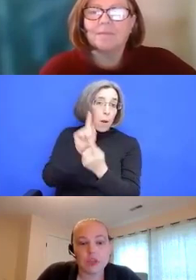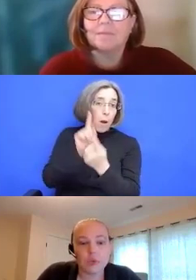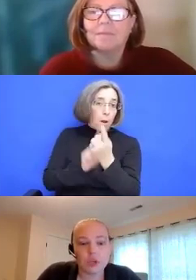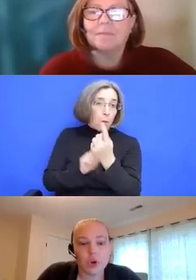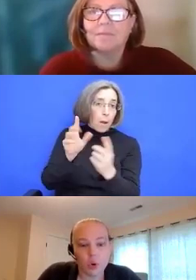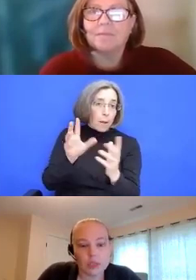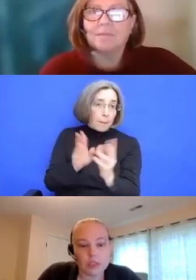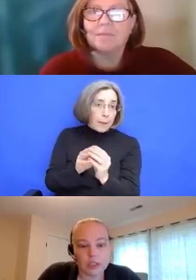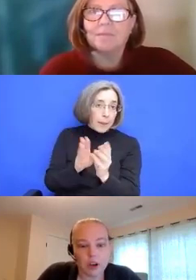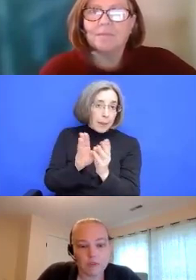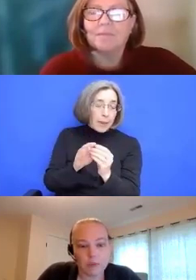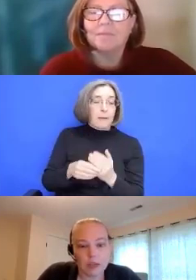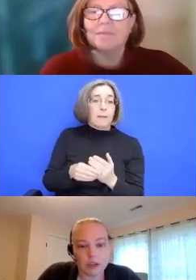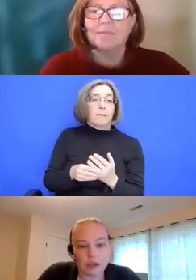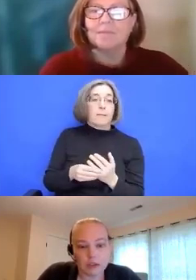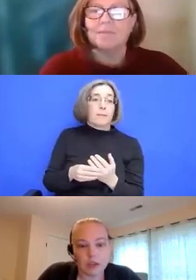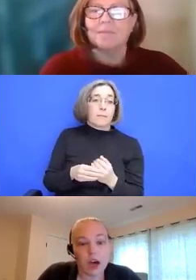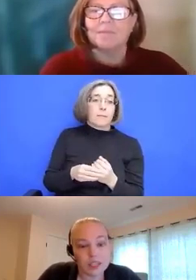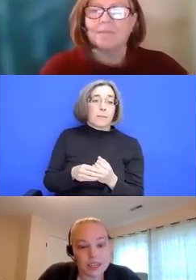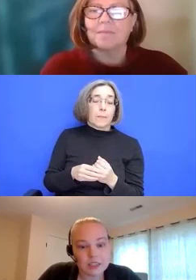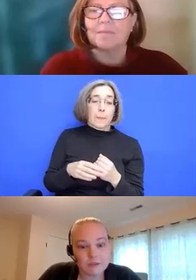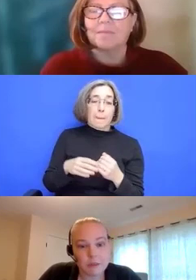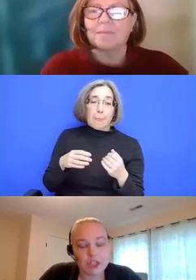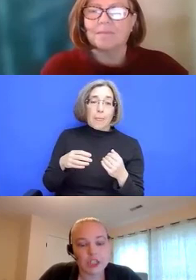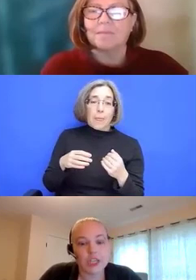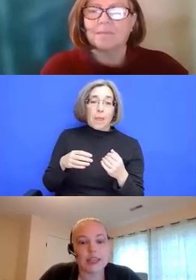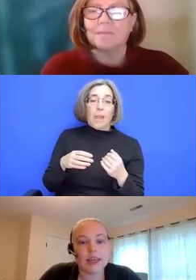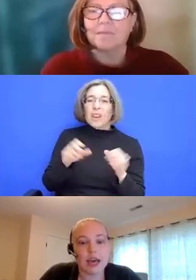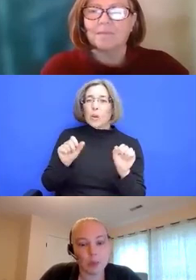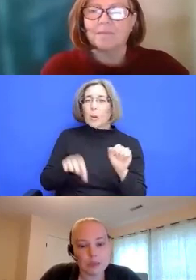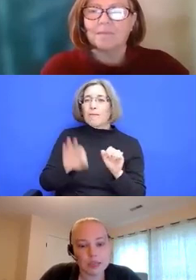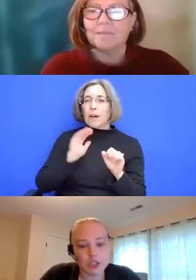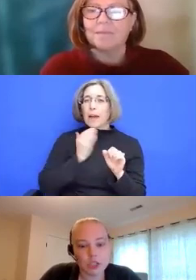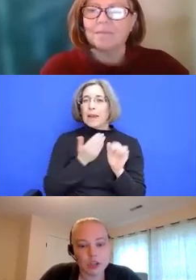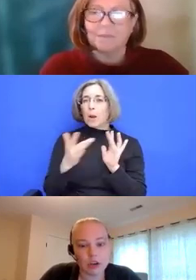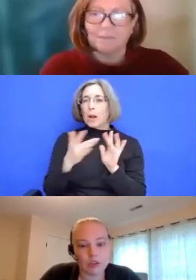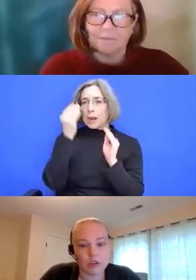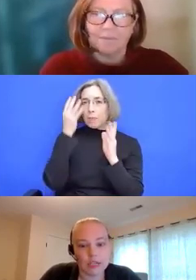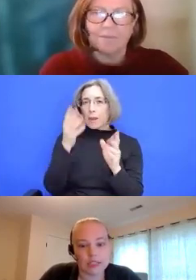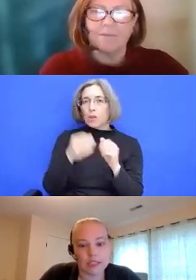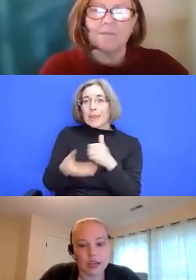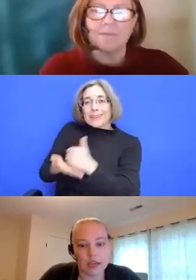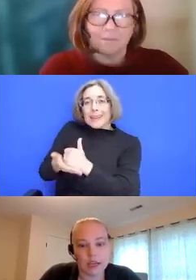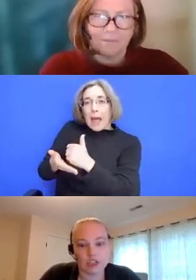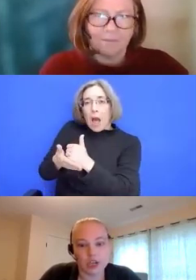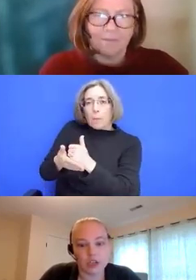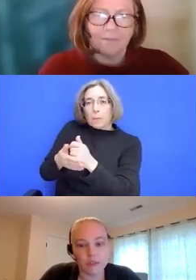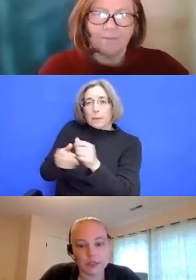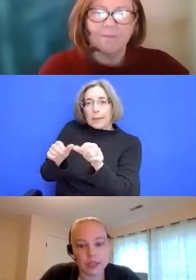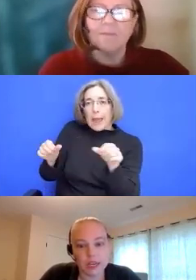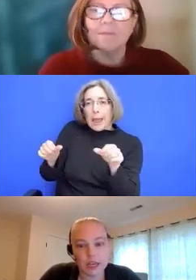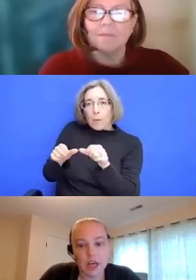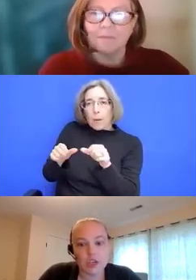You can always find contact information in the help section of our grant.nih.gov site.